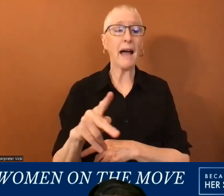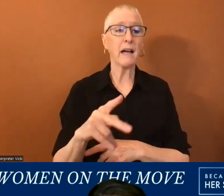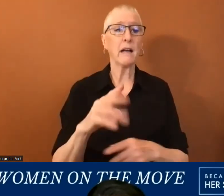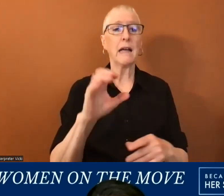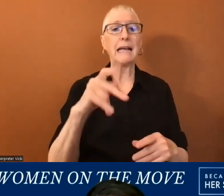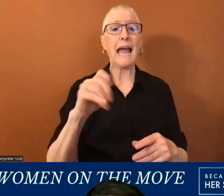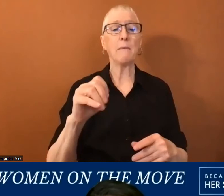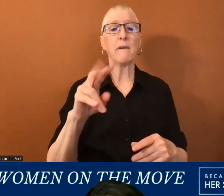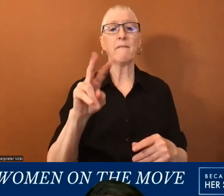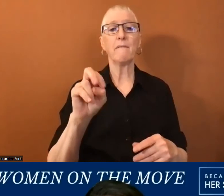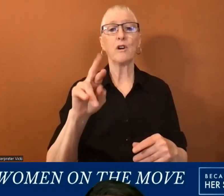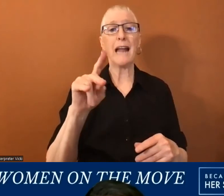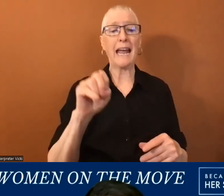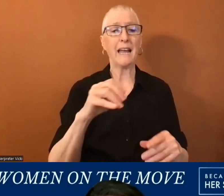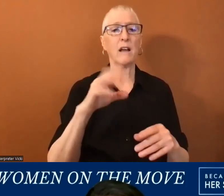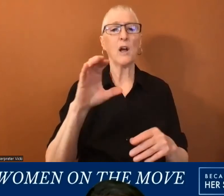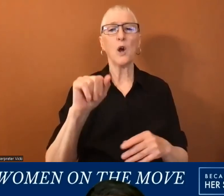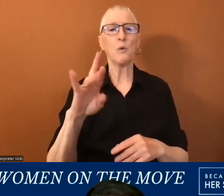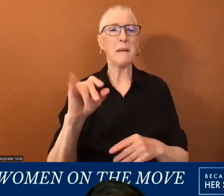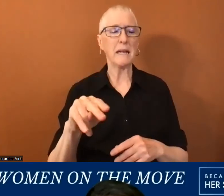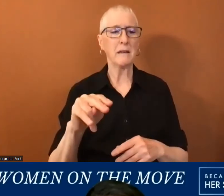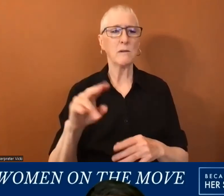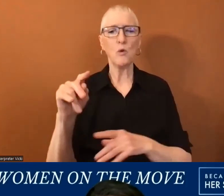Islands and in the Caribbean, so basically tropical water. So they're moving from cold